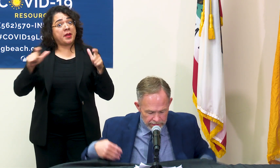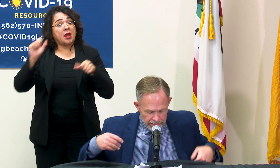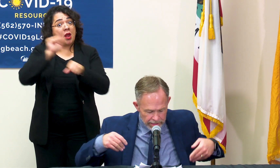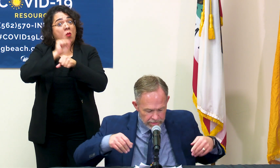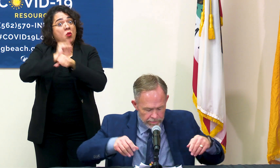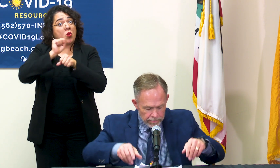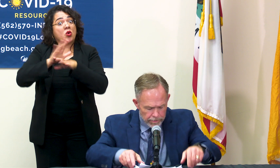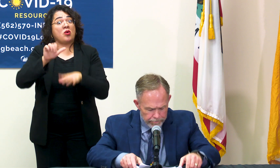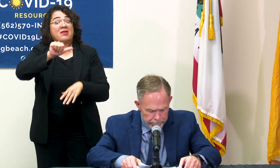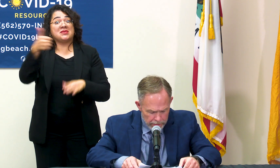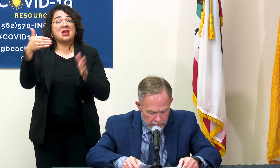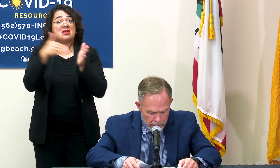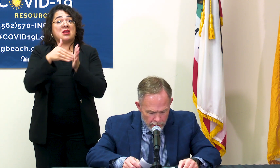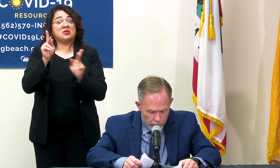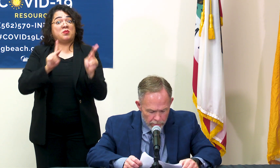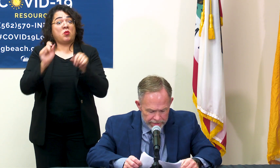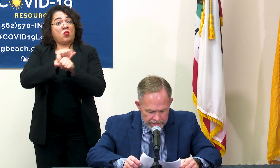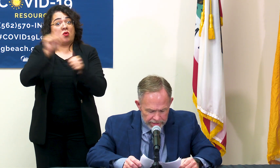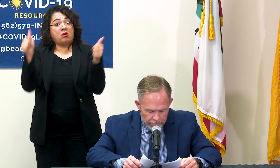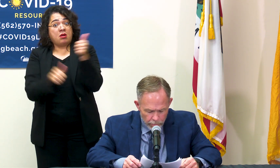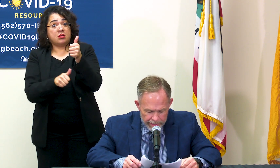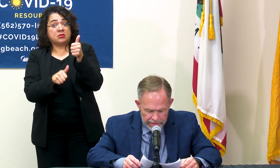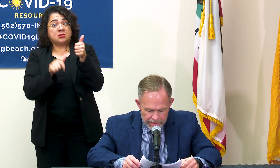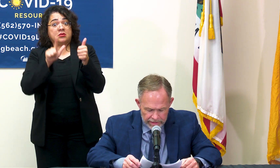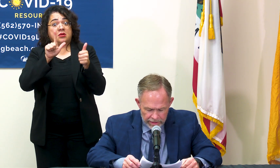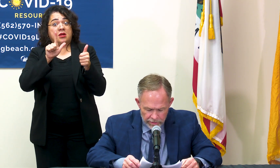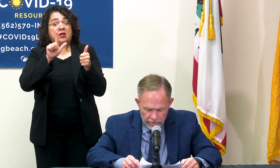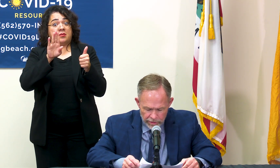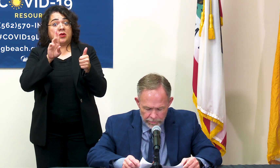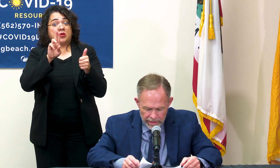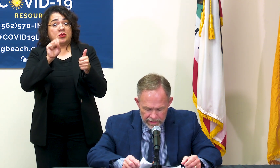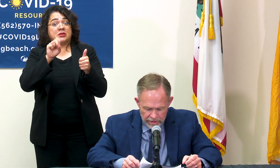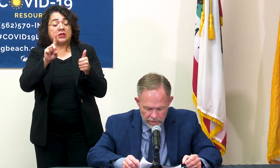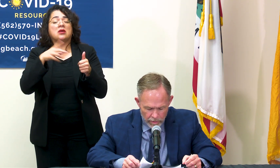10,000 people. We will be setting up ways to continue the learning process through